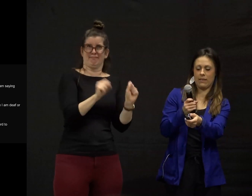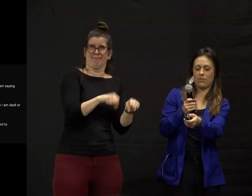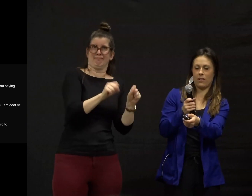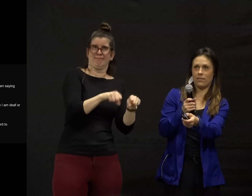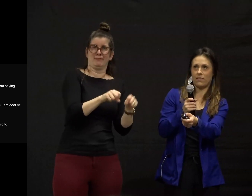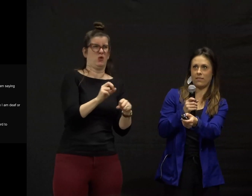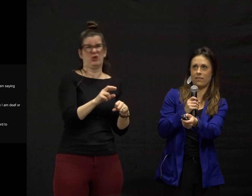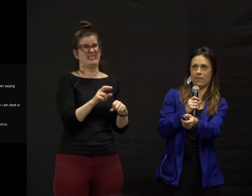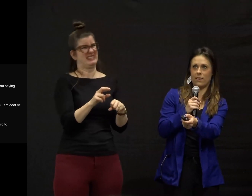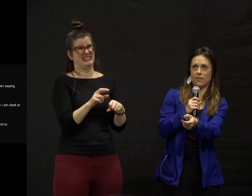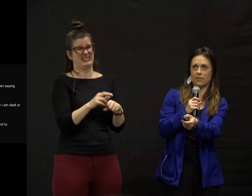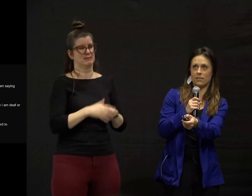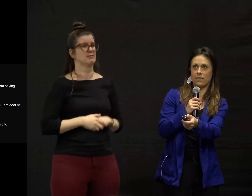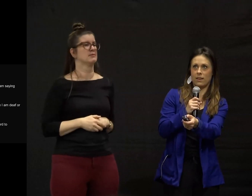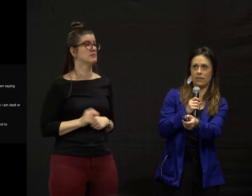Okay, next slide.